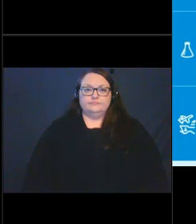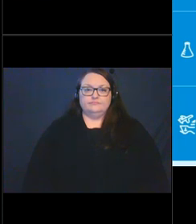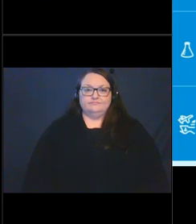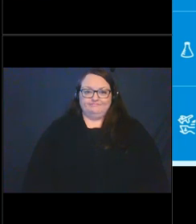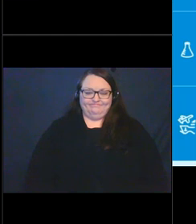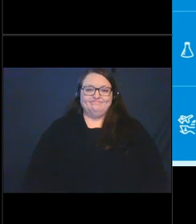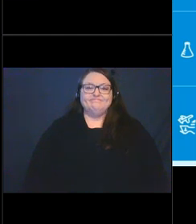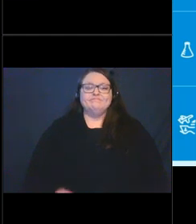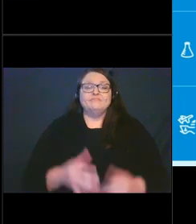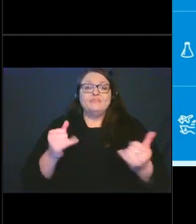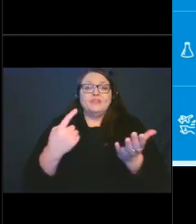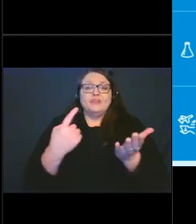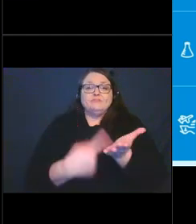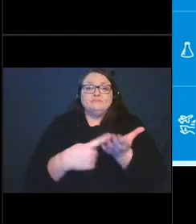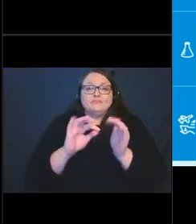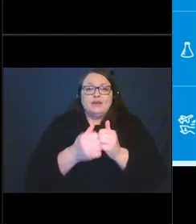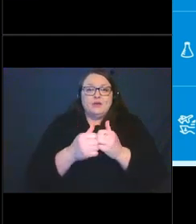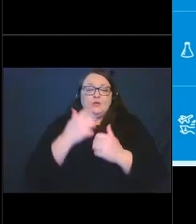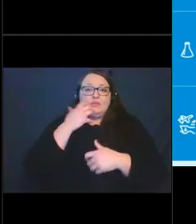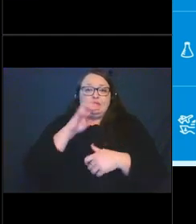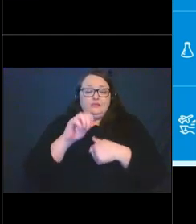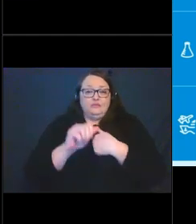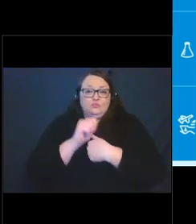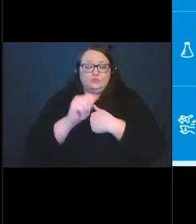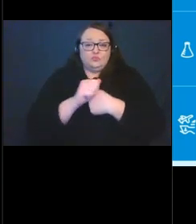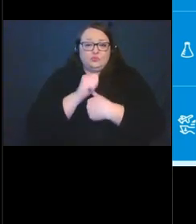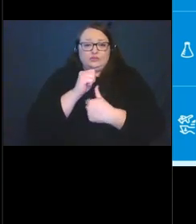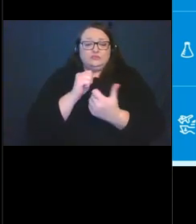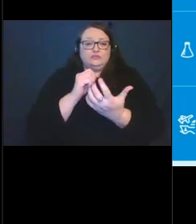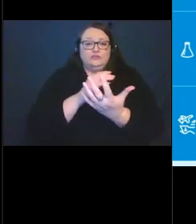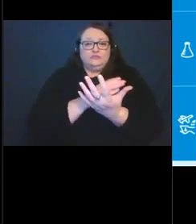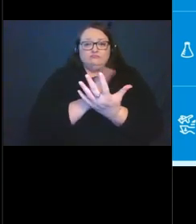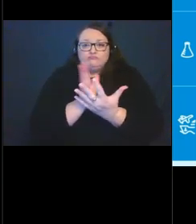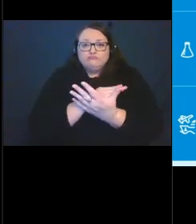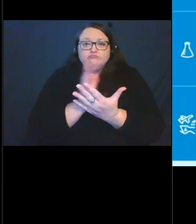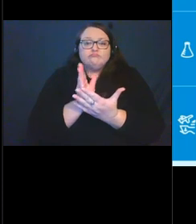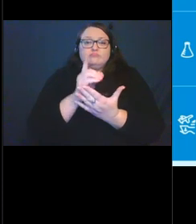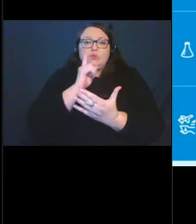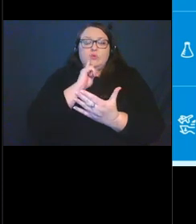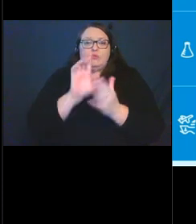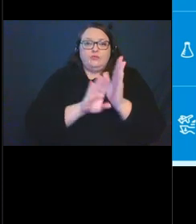are put together. We’ll walk through the process of generating the point thresholds for maximum